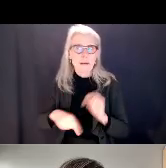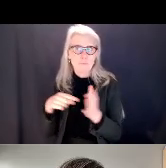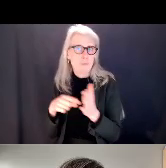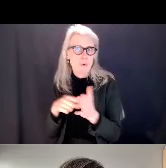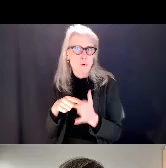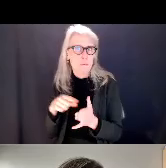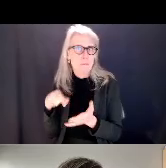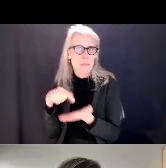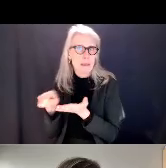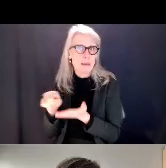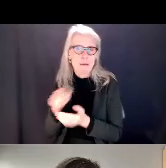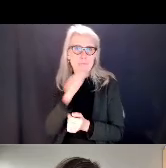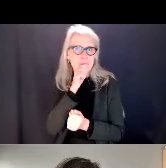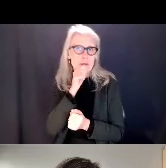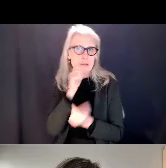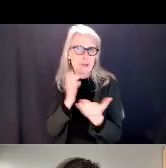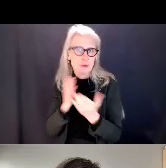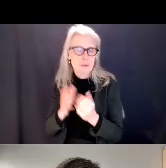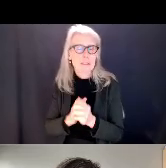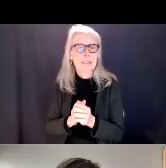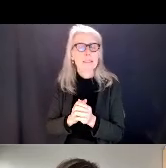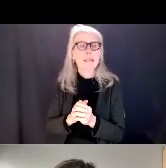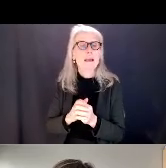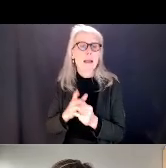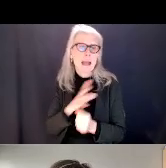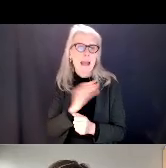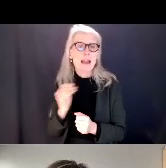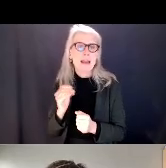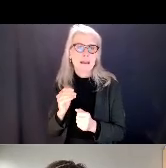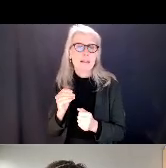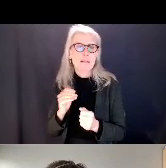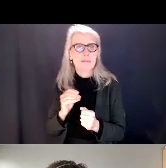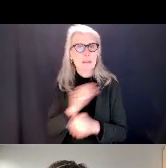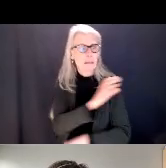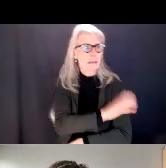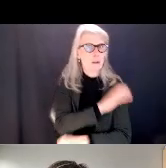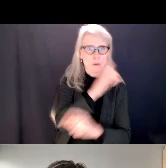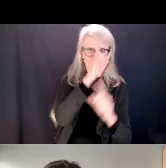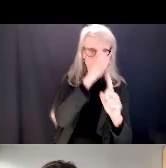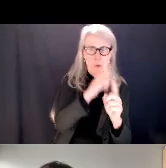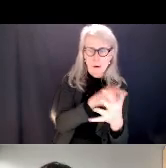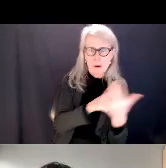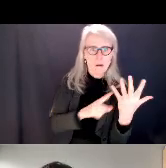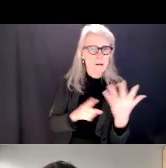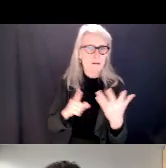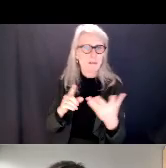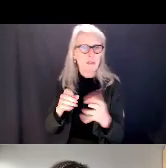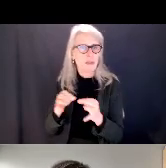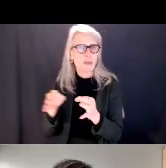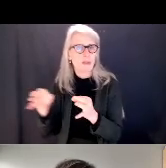on clinical outcomes, client satisfaction, minimal time for care as we've heard this is a recurrent